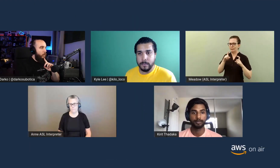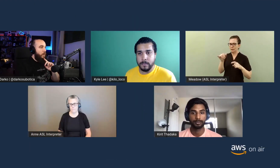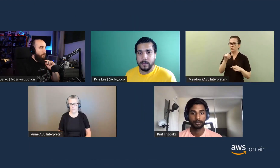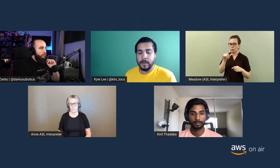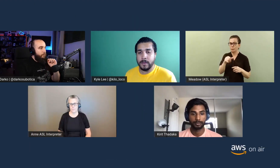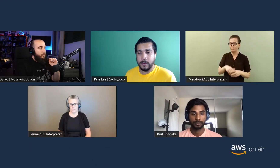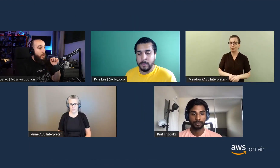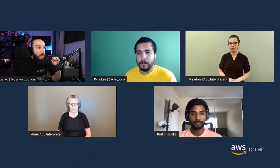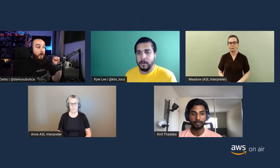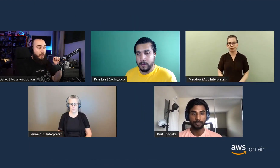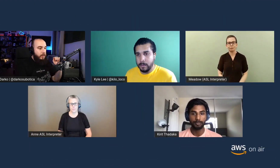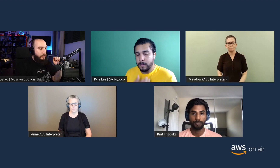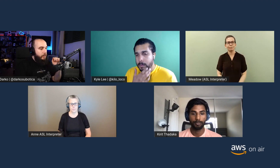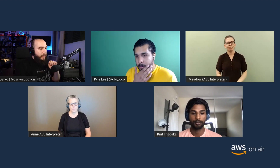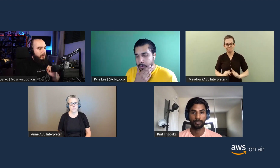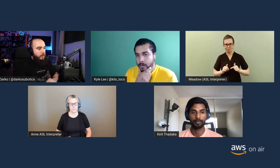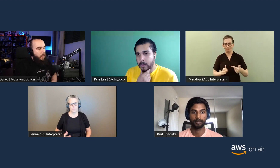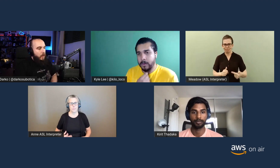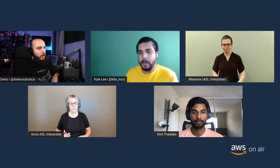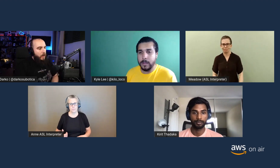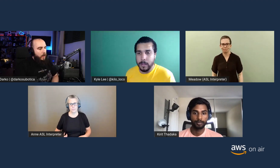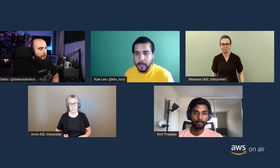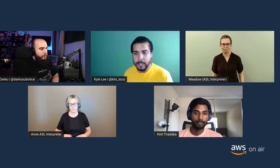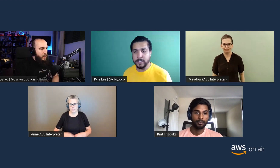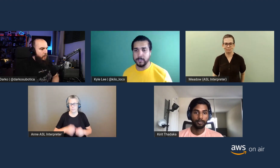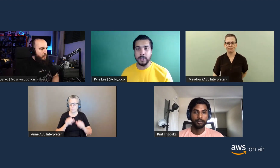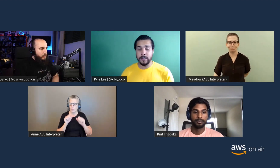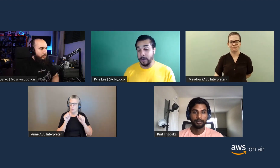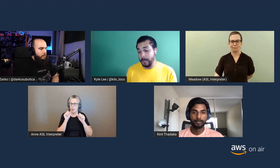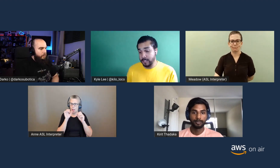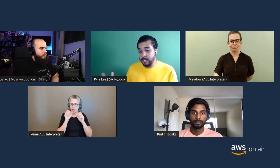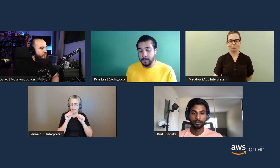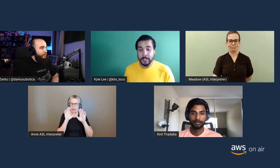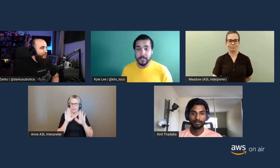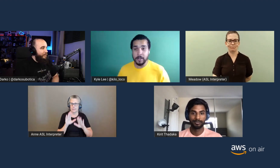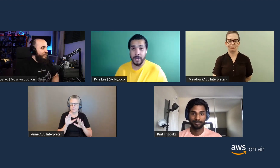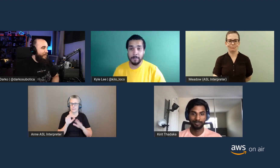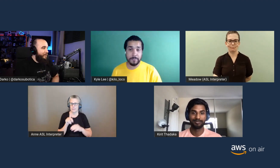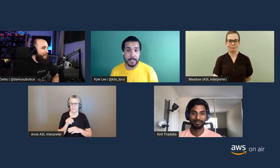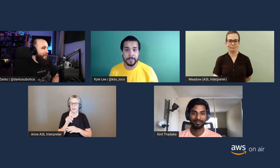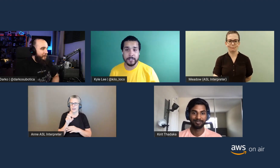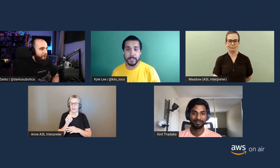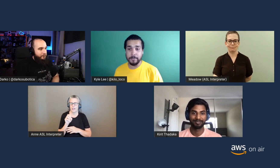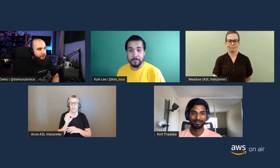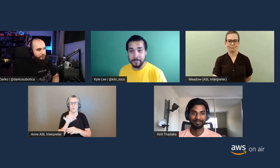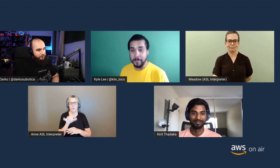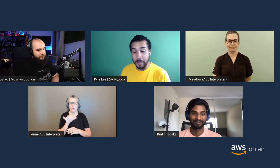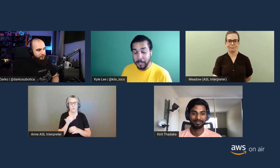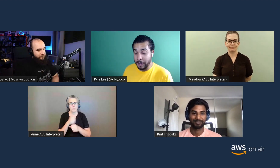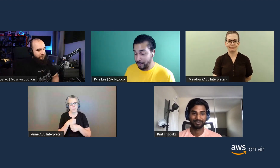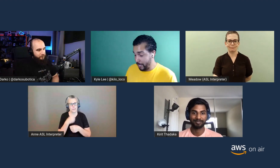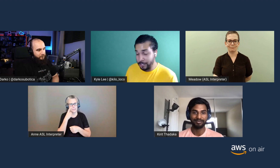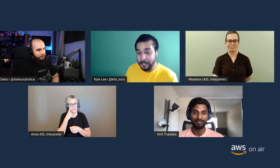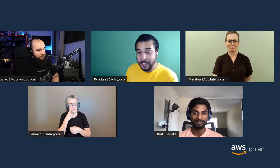Okay. Excellent, excellent. Now-- - That's starting to make sense to me, so I'm definitely interested